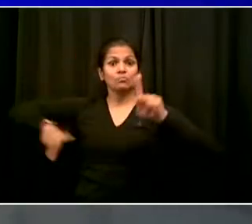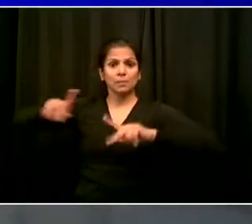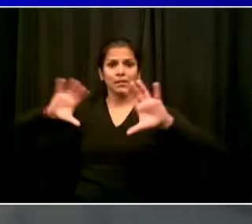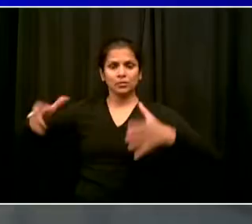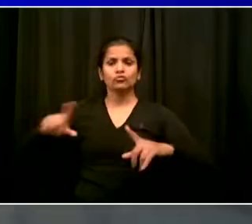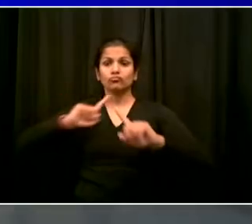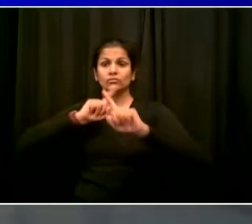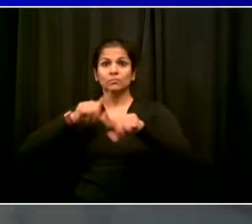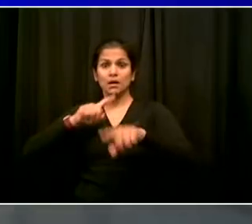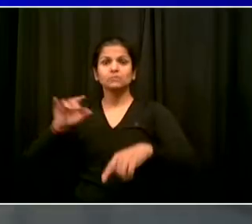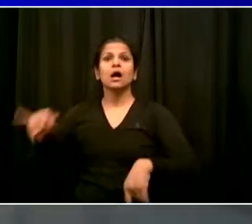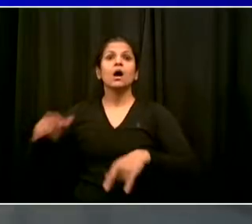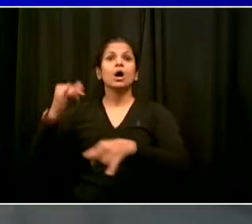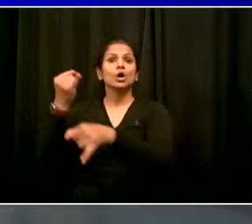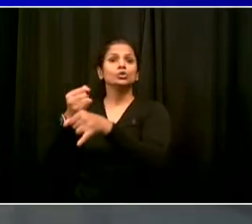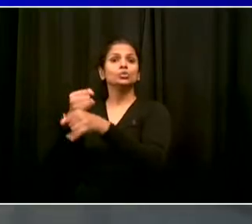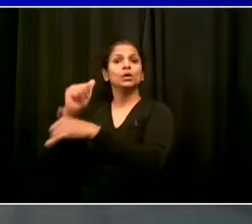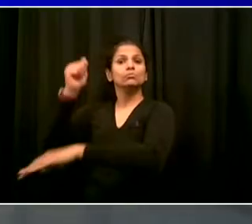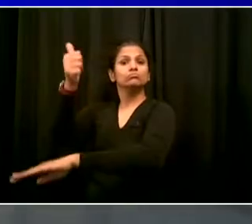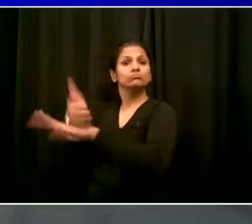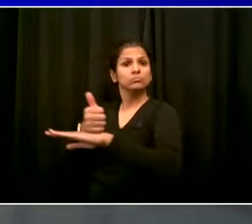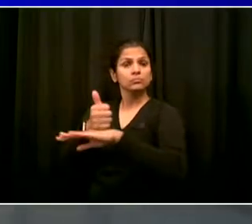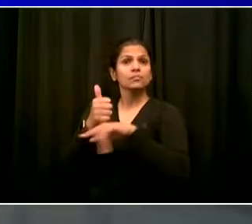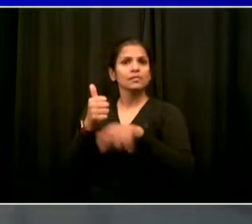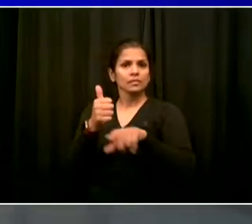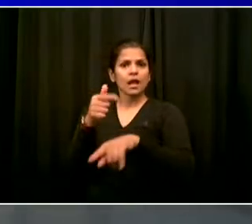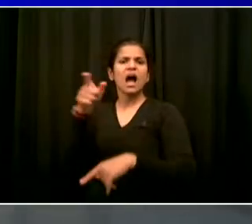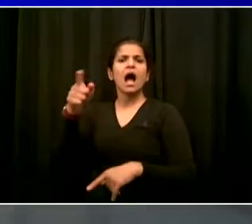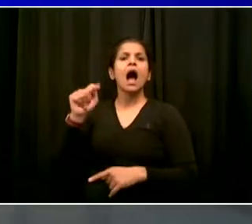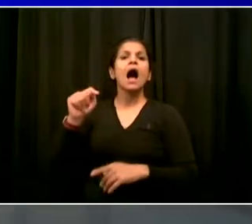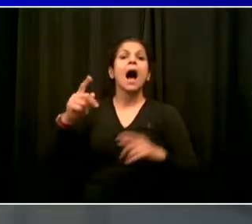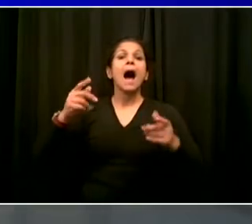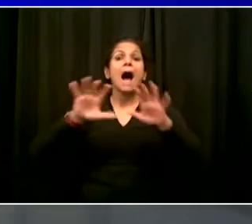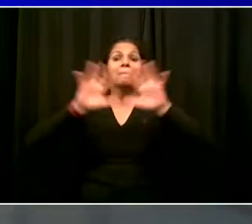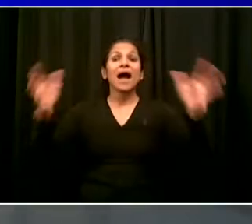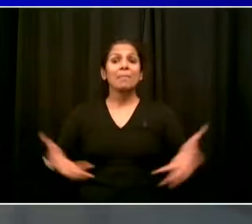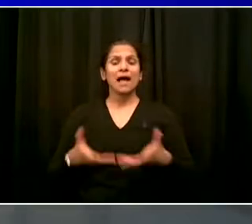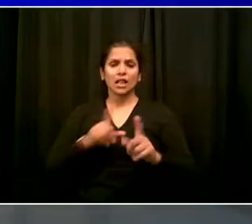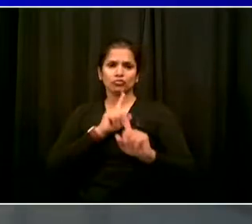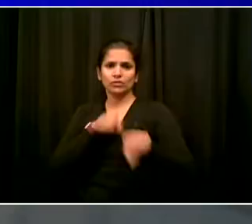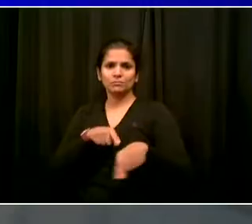RESPONSE INSTITUTE. HOUSED HERE IN NEW YORK CITY AT THE ALEXANDRIA CENTER TO LEAD